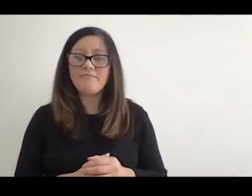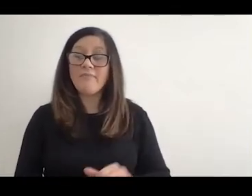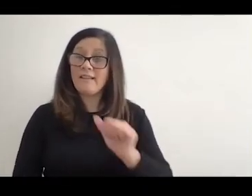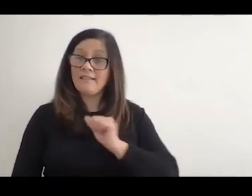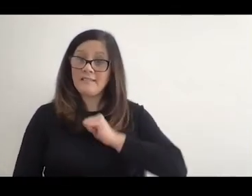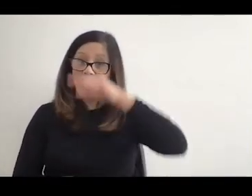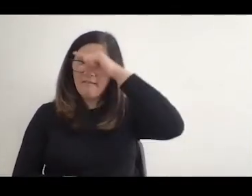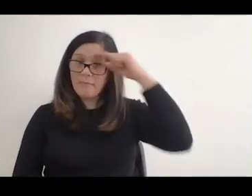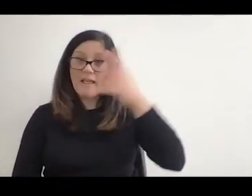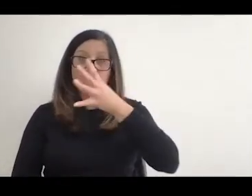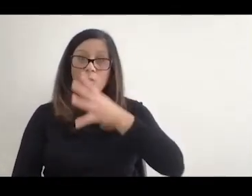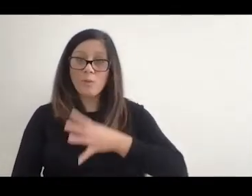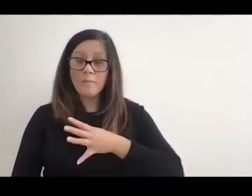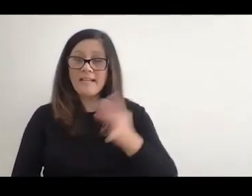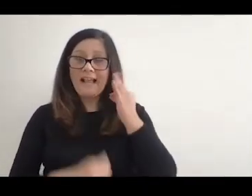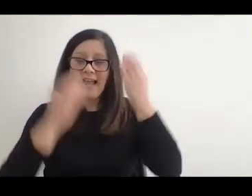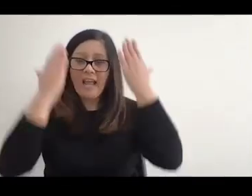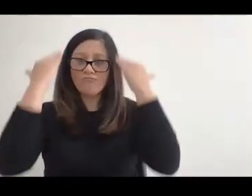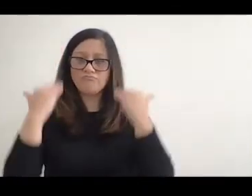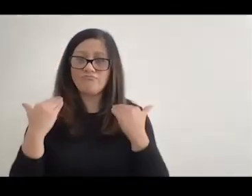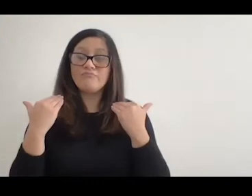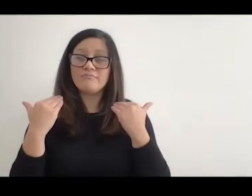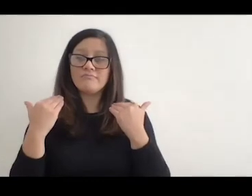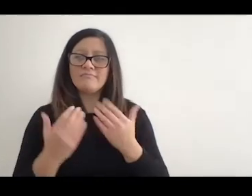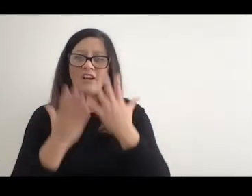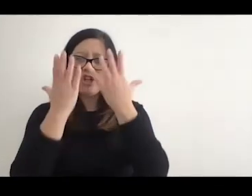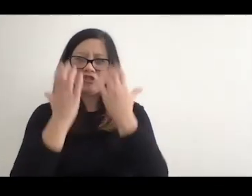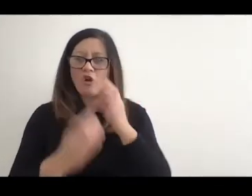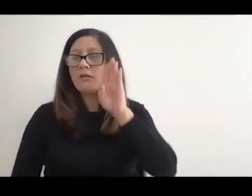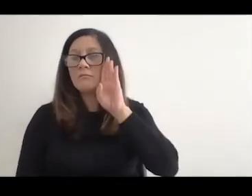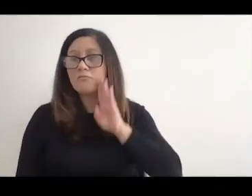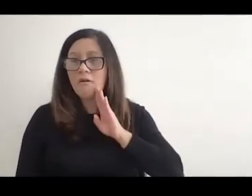I have shoulder length hair, dark Brown, cut in layers I have.